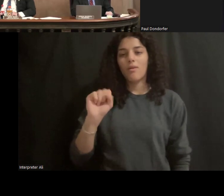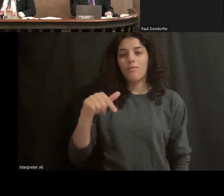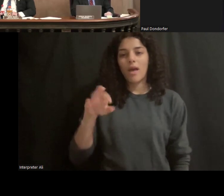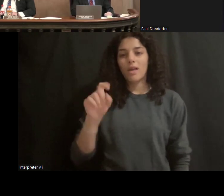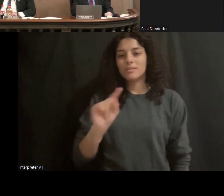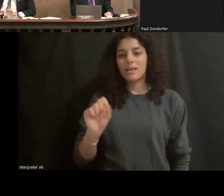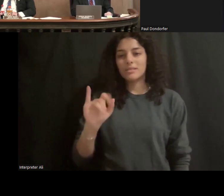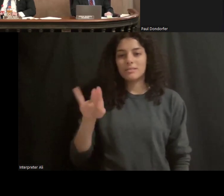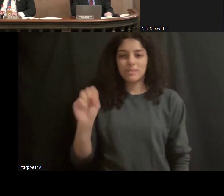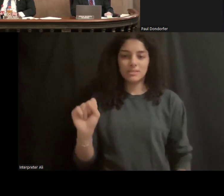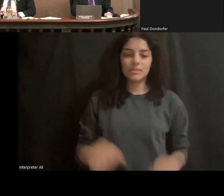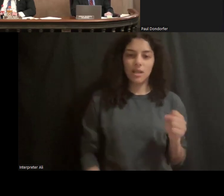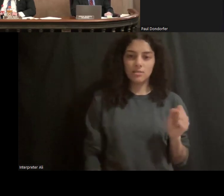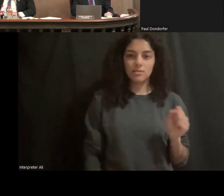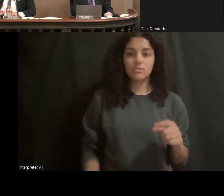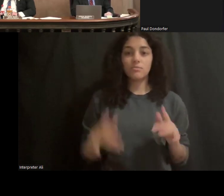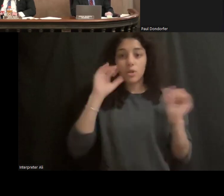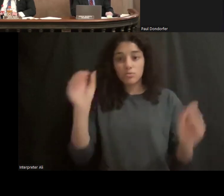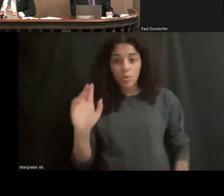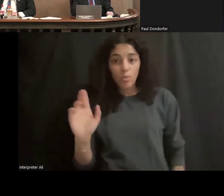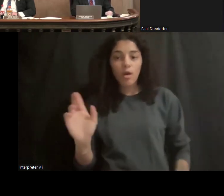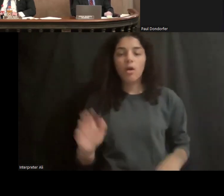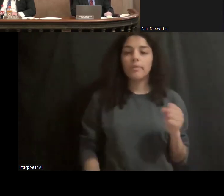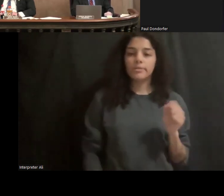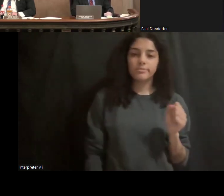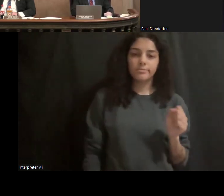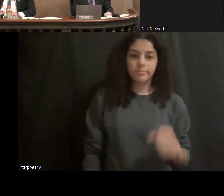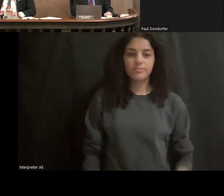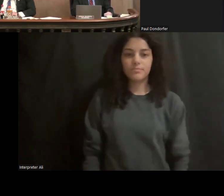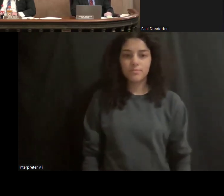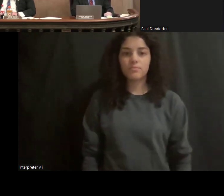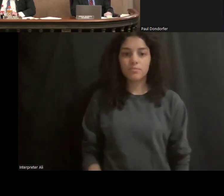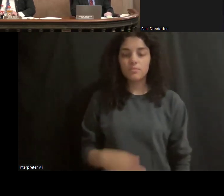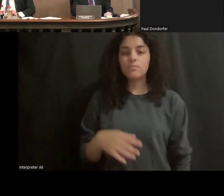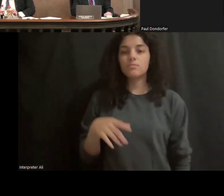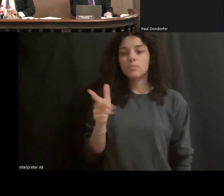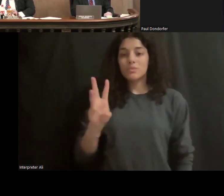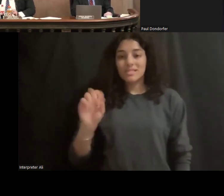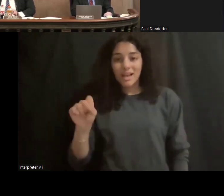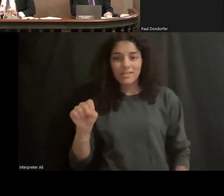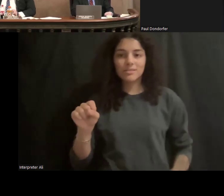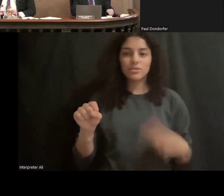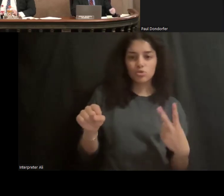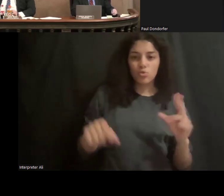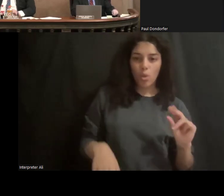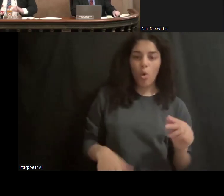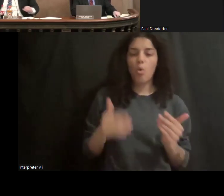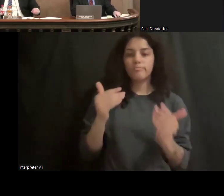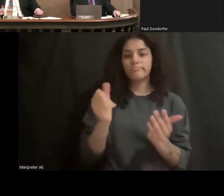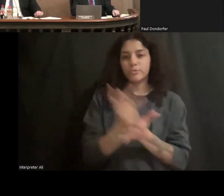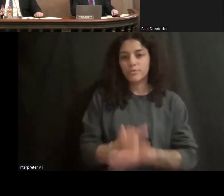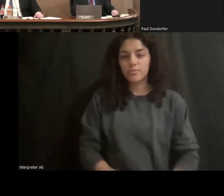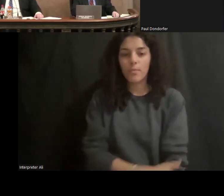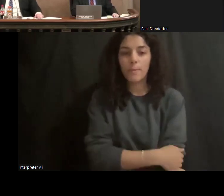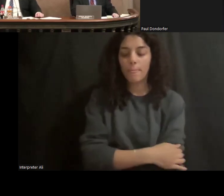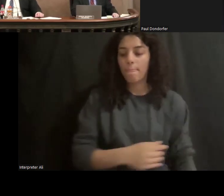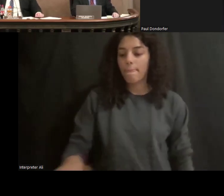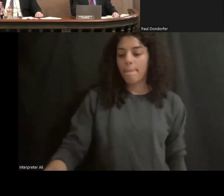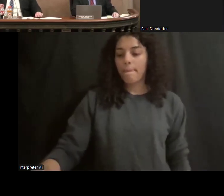Vascat Simmons votes yes And President Roman yes President Roman votes yes 26-2 Resolution passes